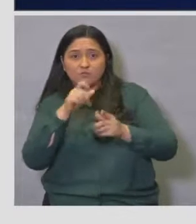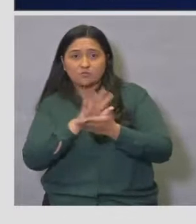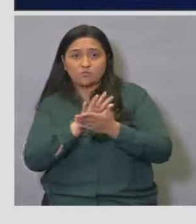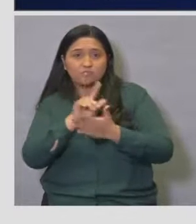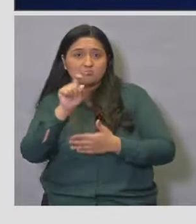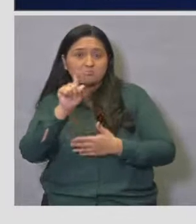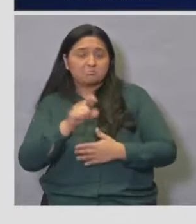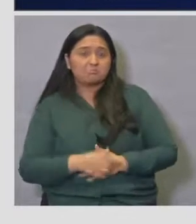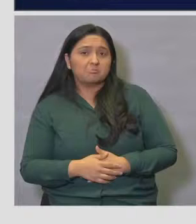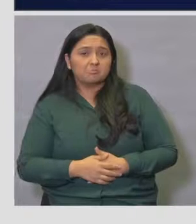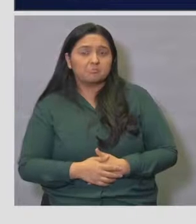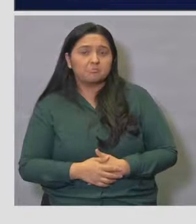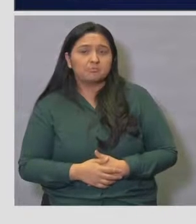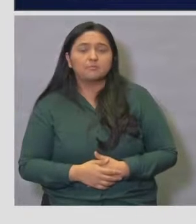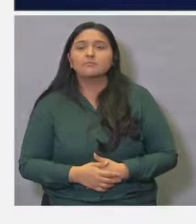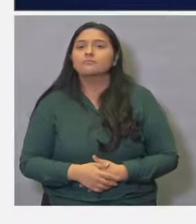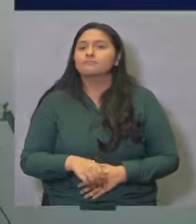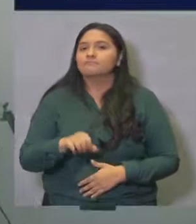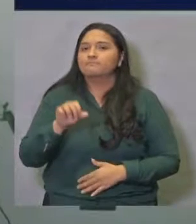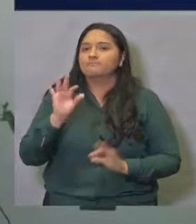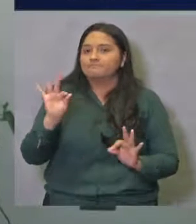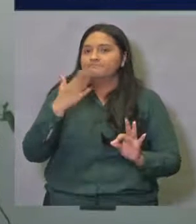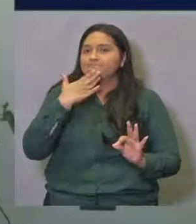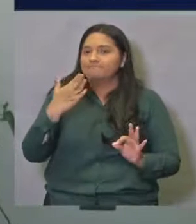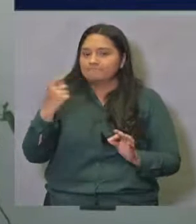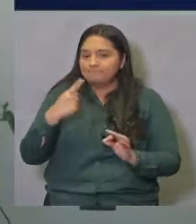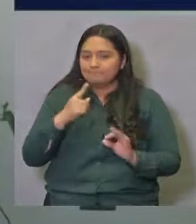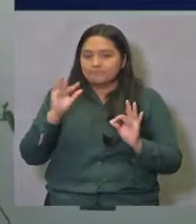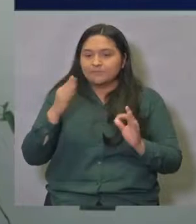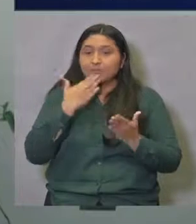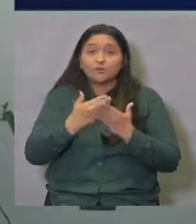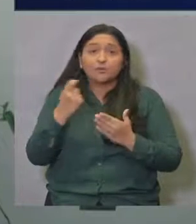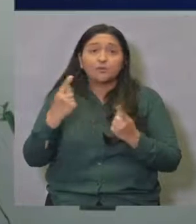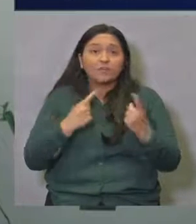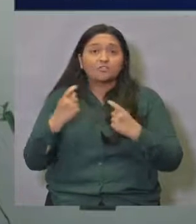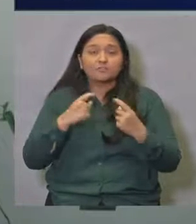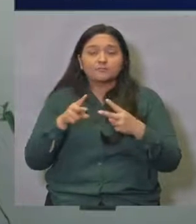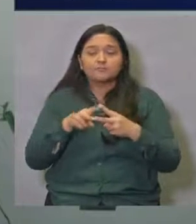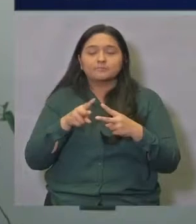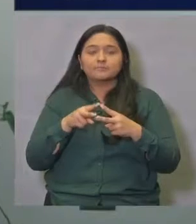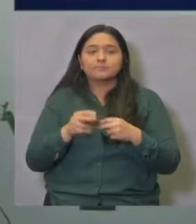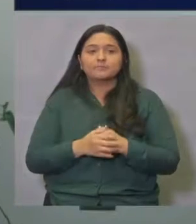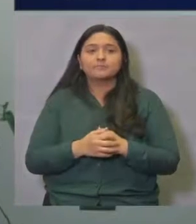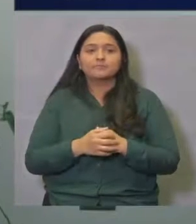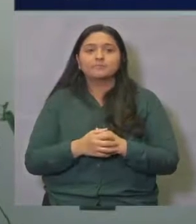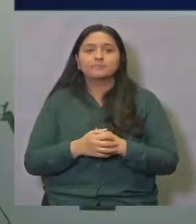GET FROM ANY SCHOOLS? THANK YOU.